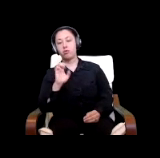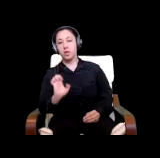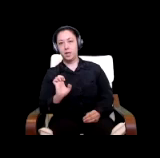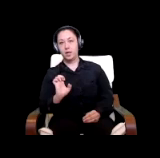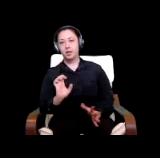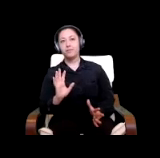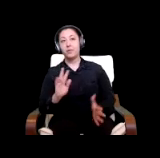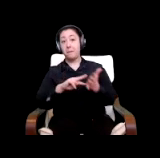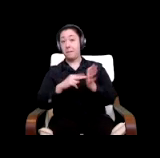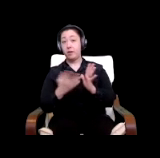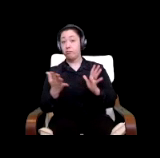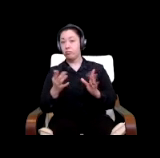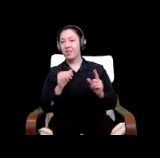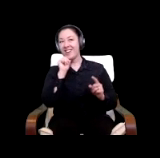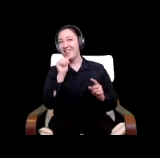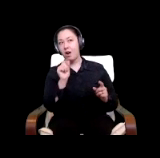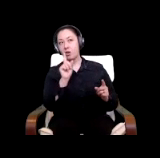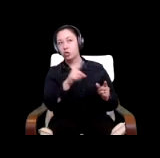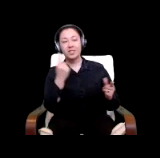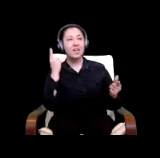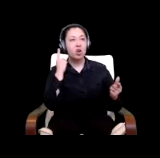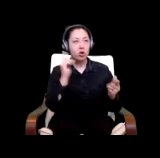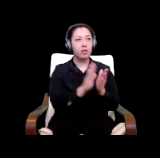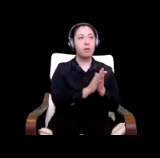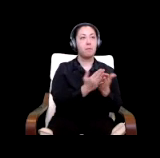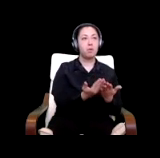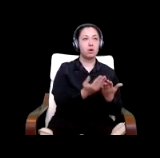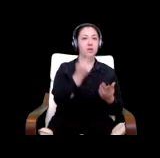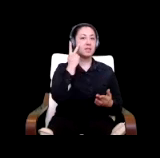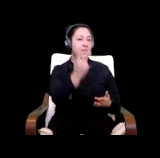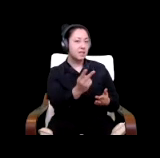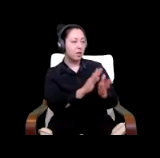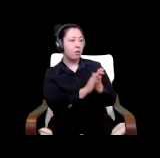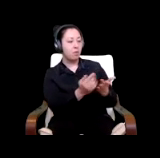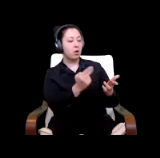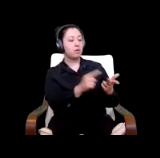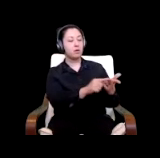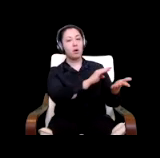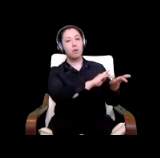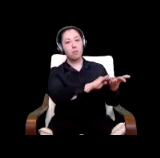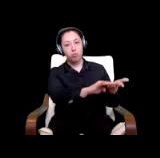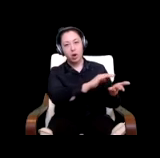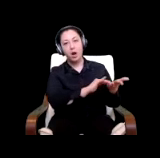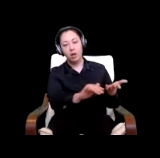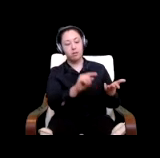only hearing the book, seeing the book, using braille or accessing it via sign, but they